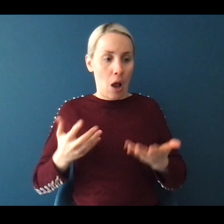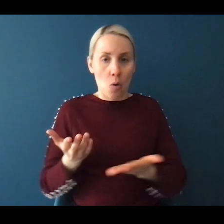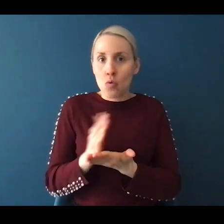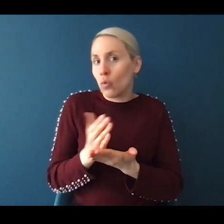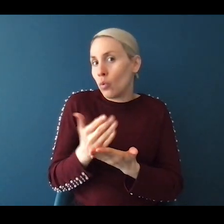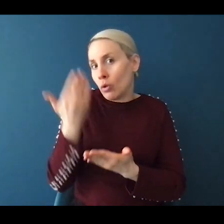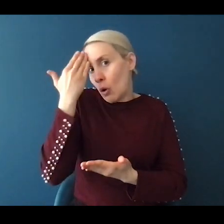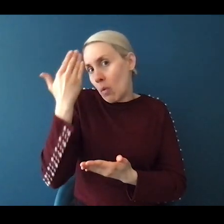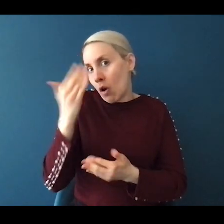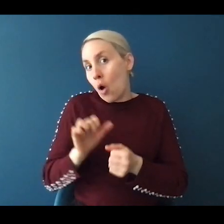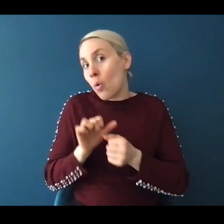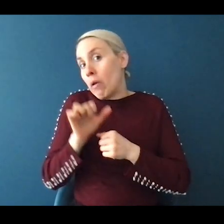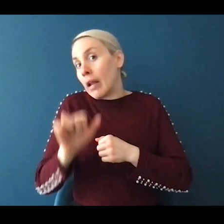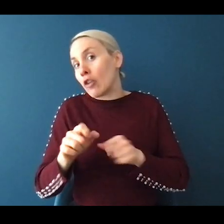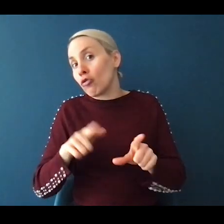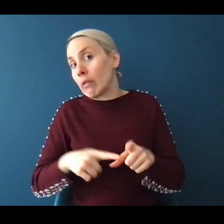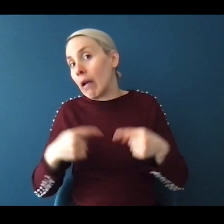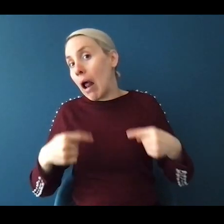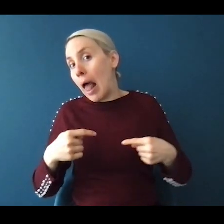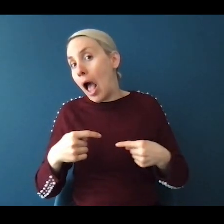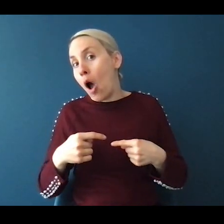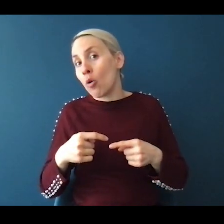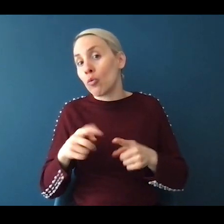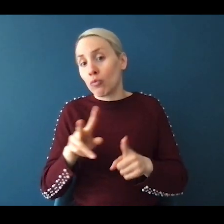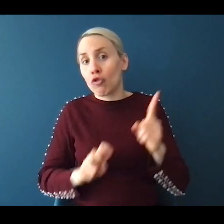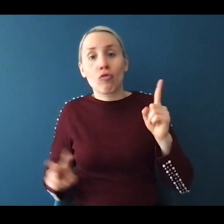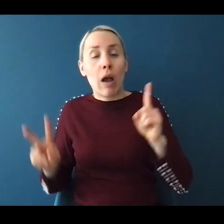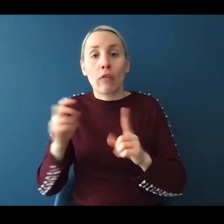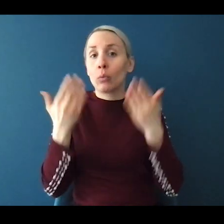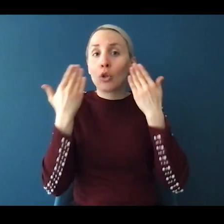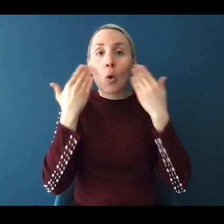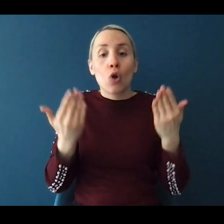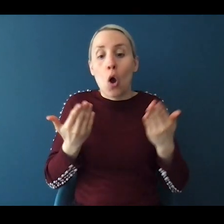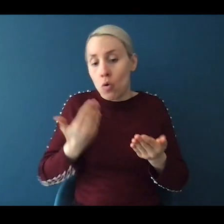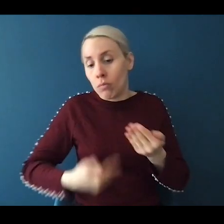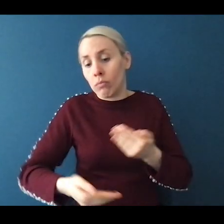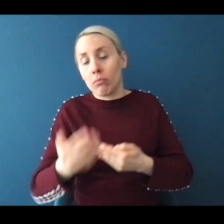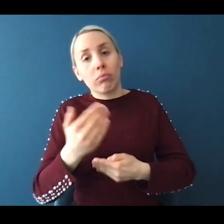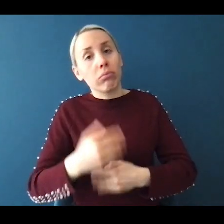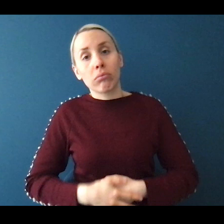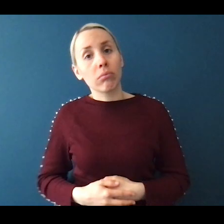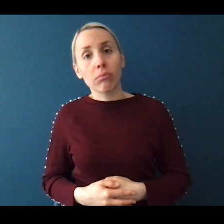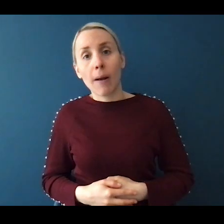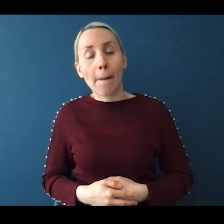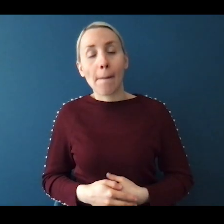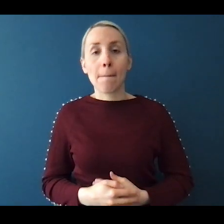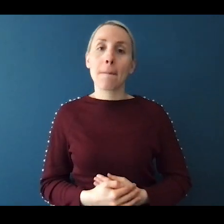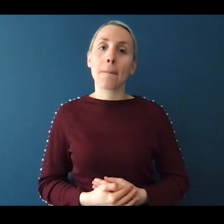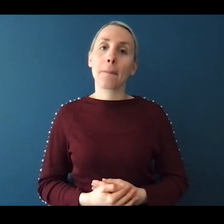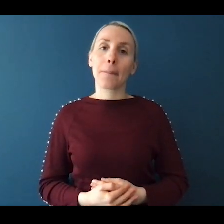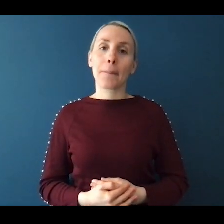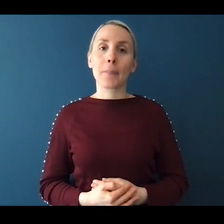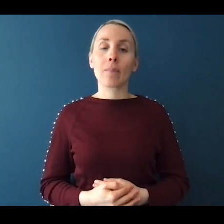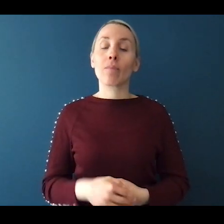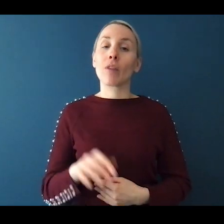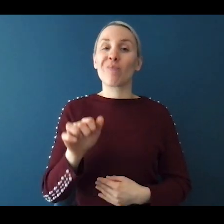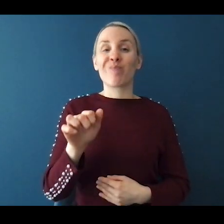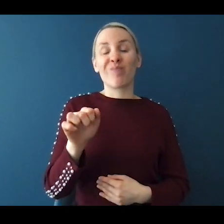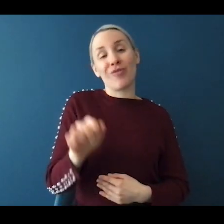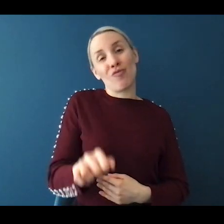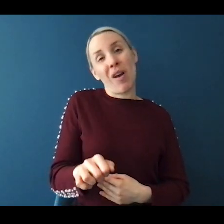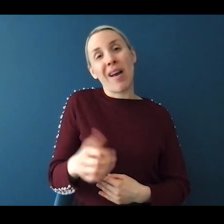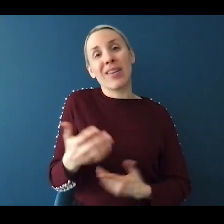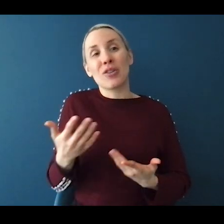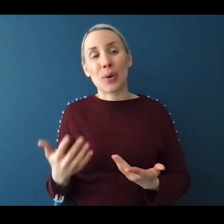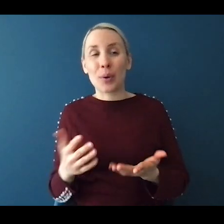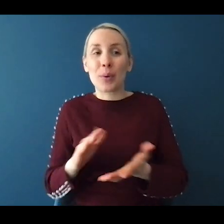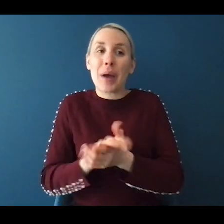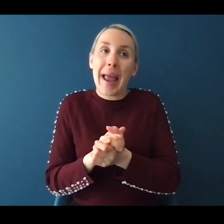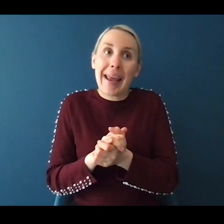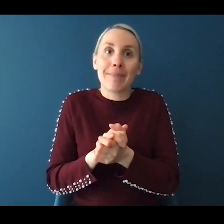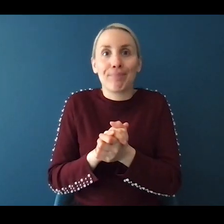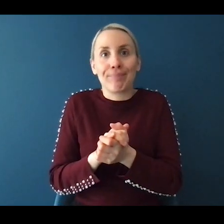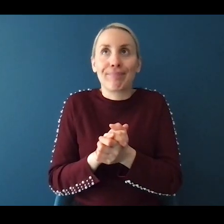next year um and having um a kind of like what we would say COVID safe alternative um